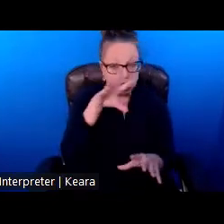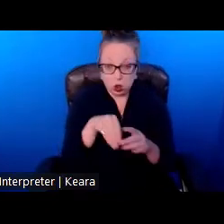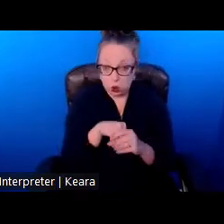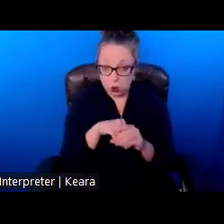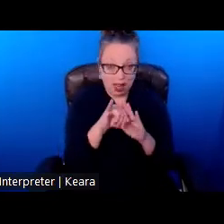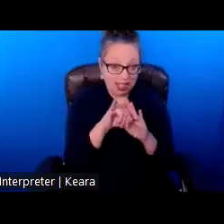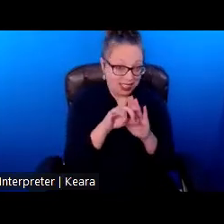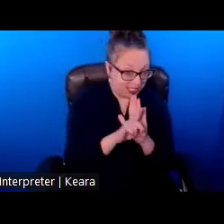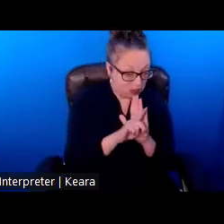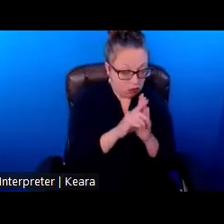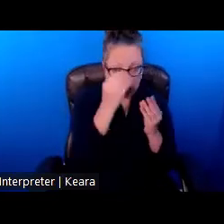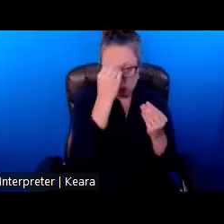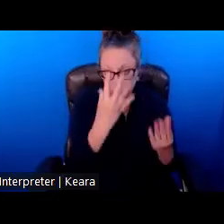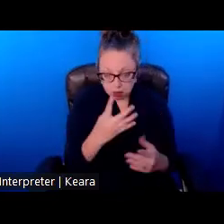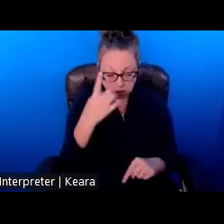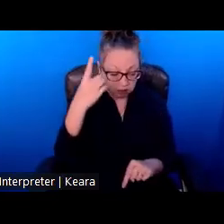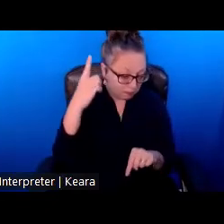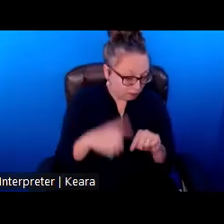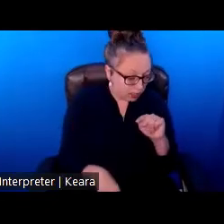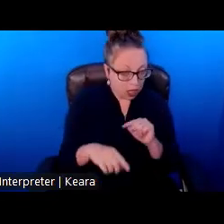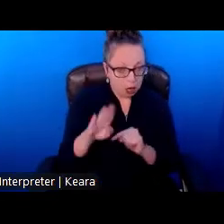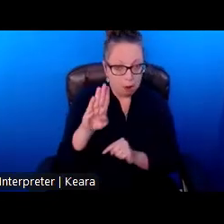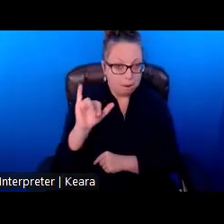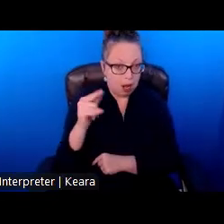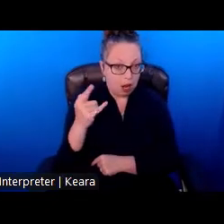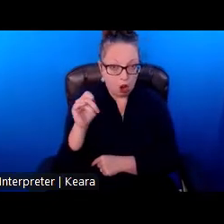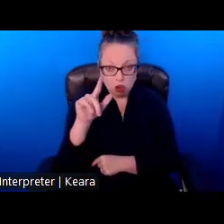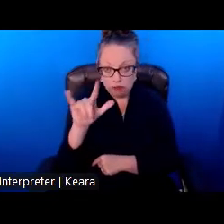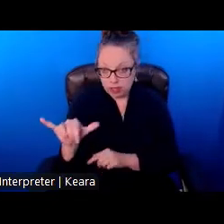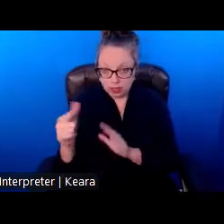information.